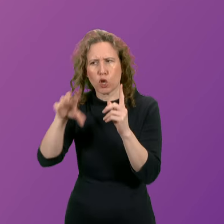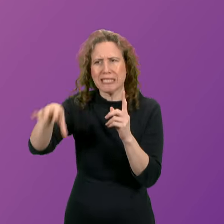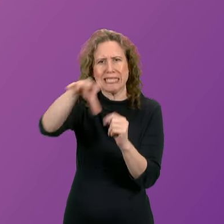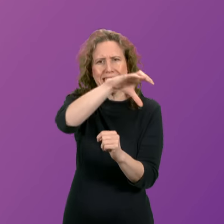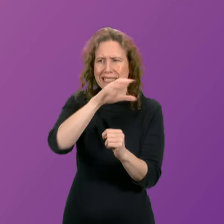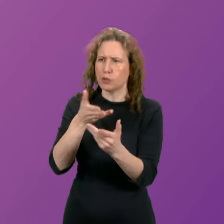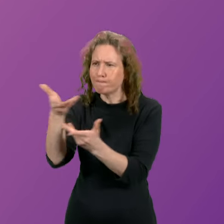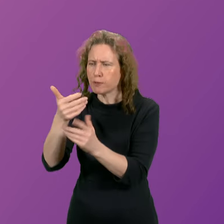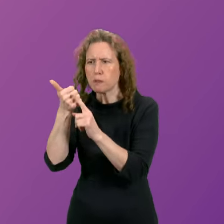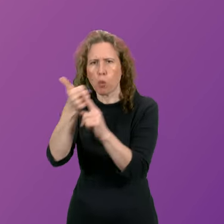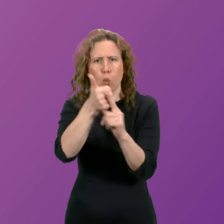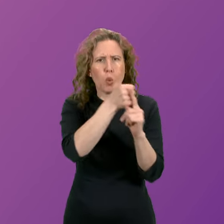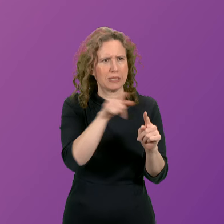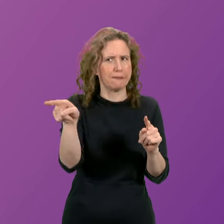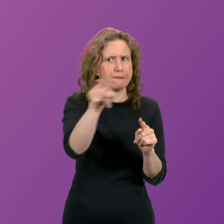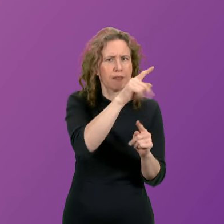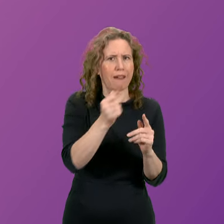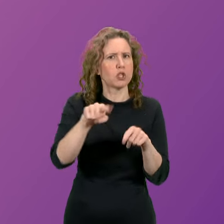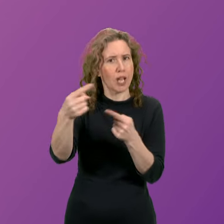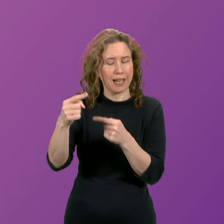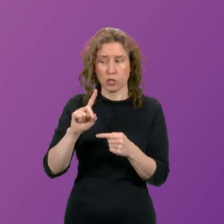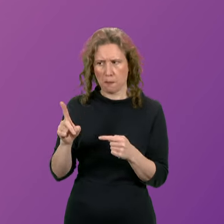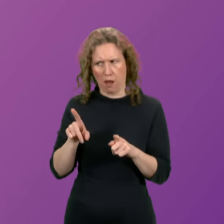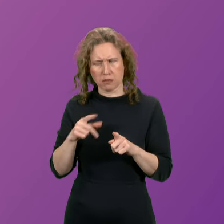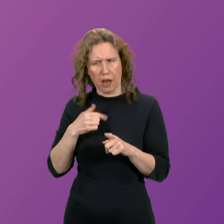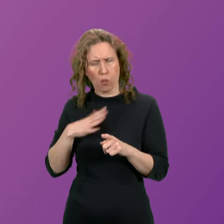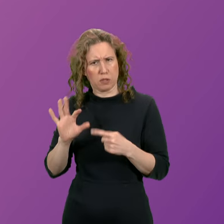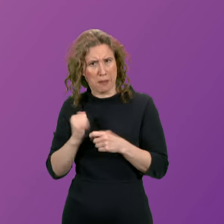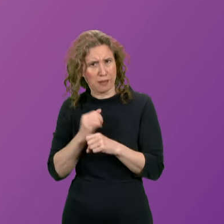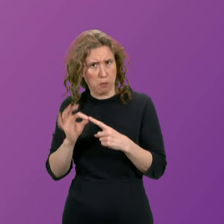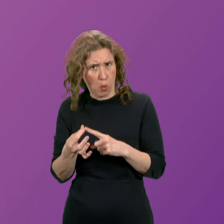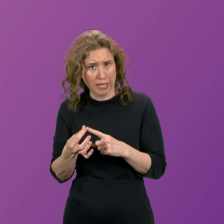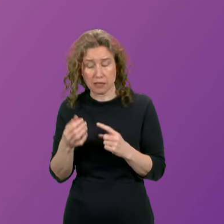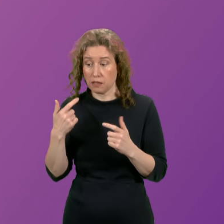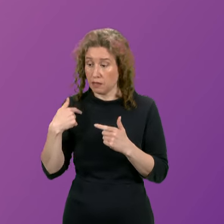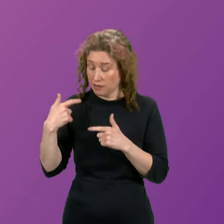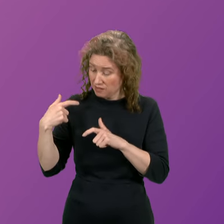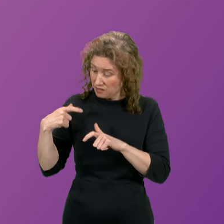challenges that they face, but I make the point that the continuation of austerity,